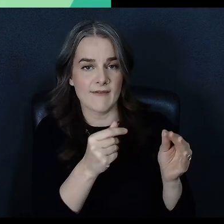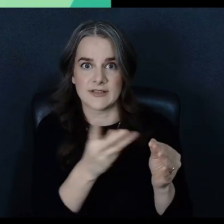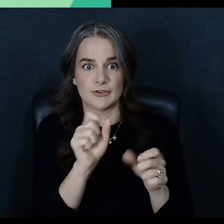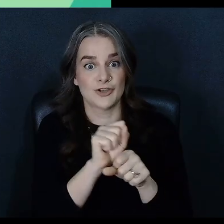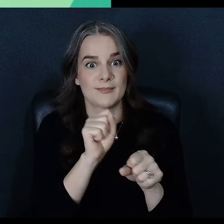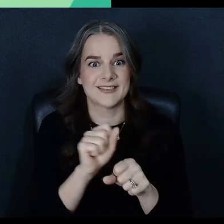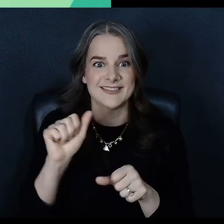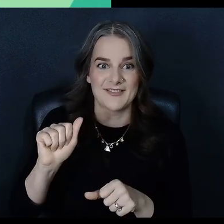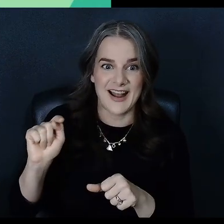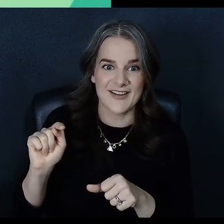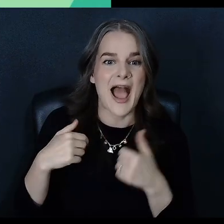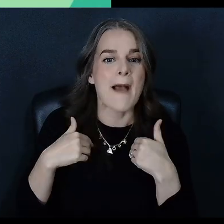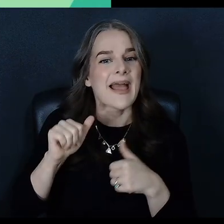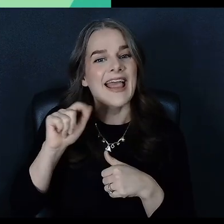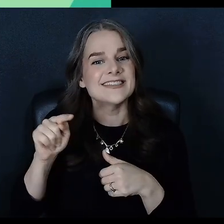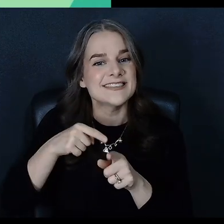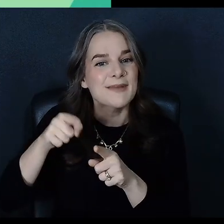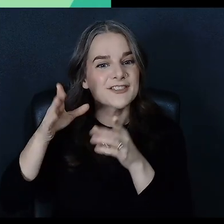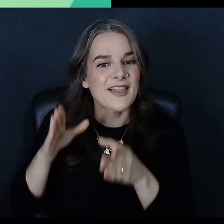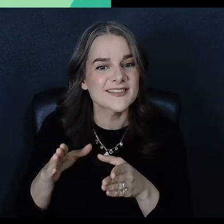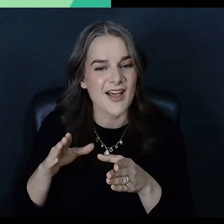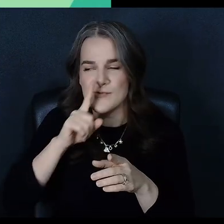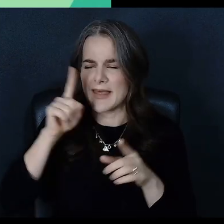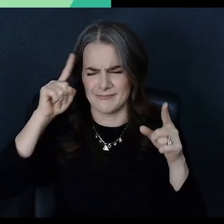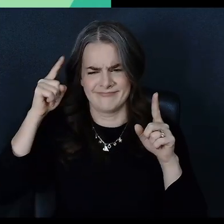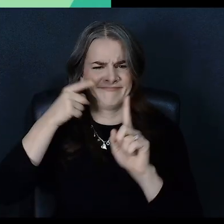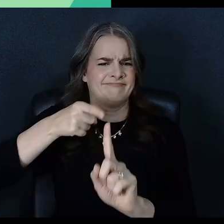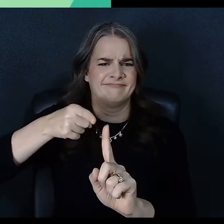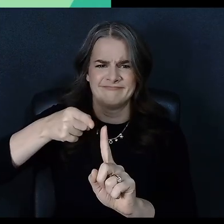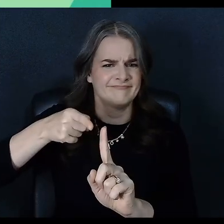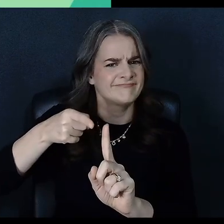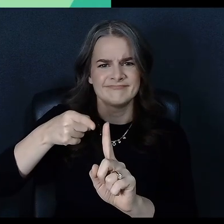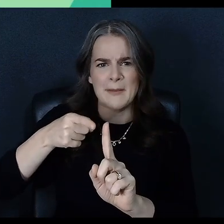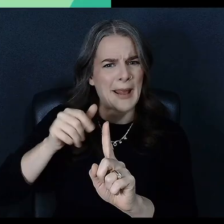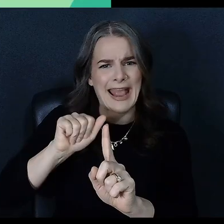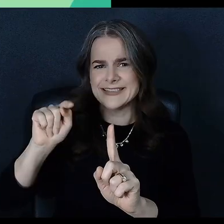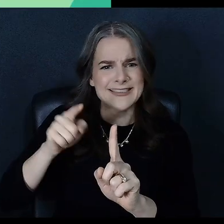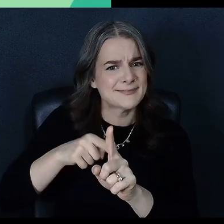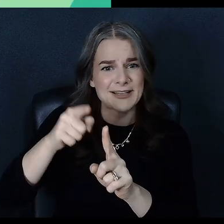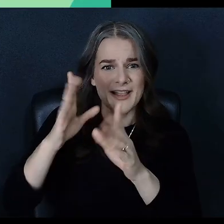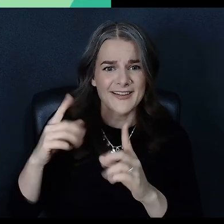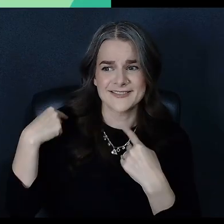Ultimately, I think it all boils down to that. I am an AT specialist. I've been an AT specialist for 35 years now.